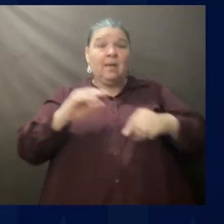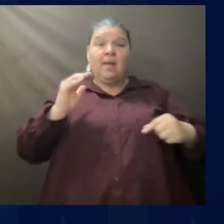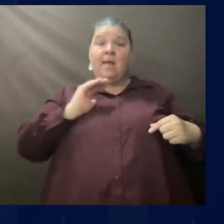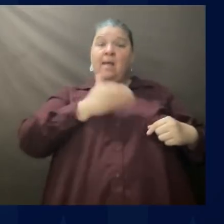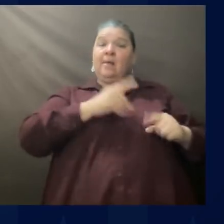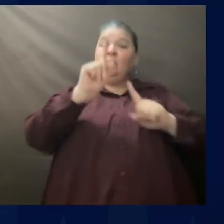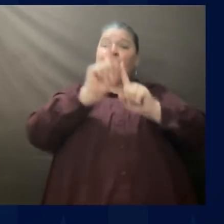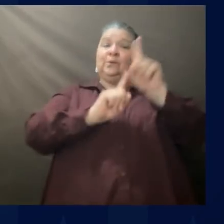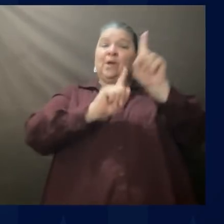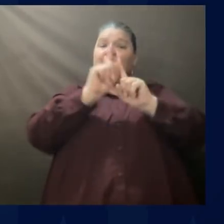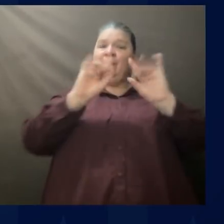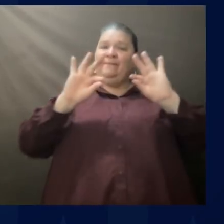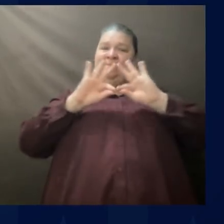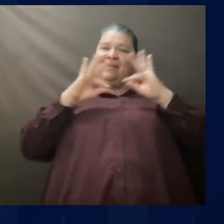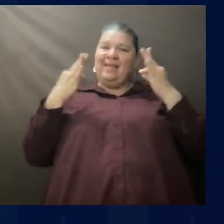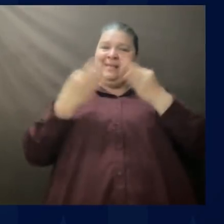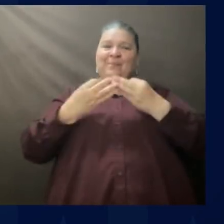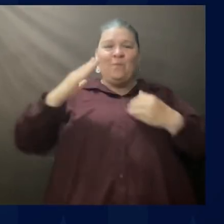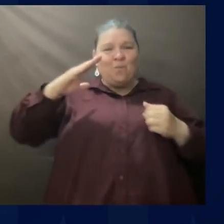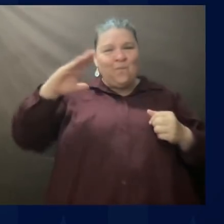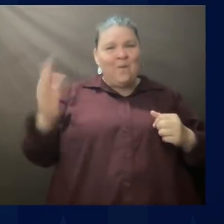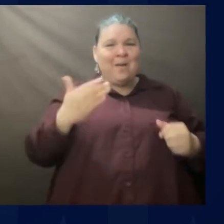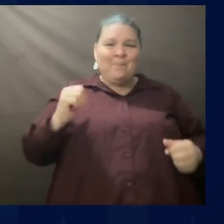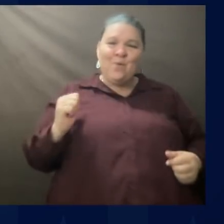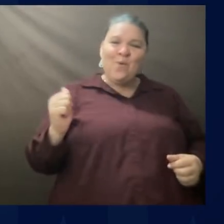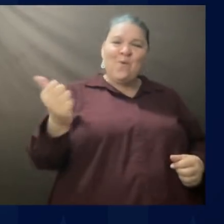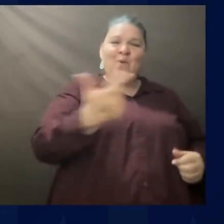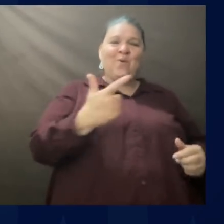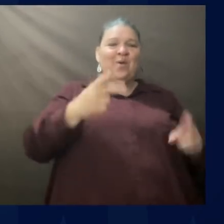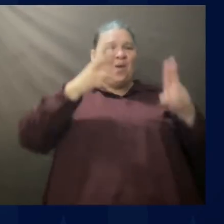And it's an honor to join you all in solemn remembrance